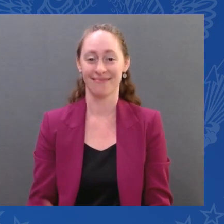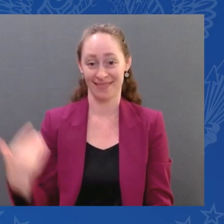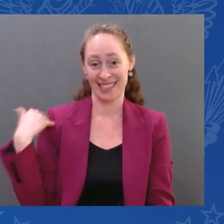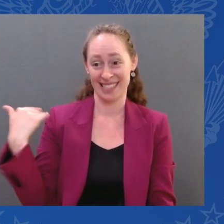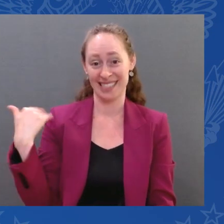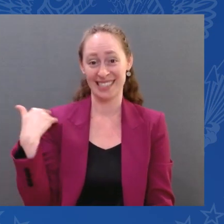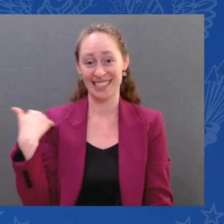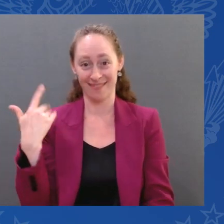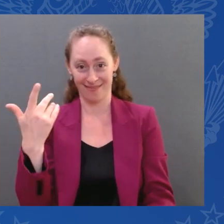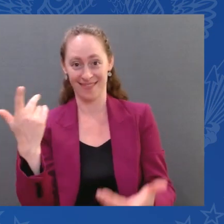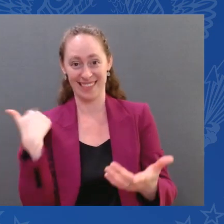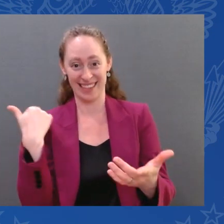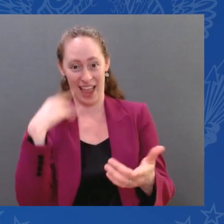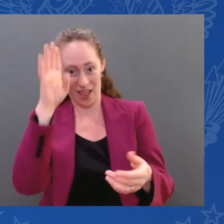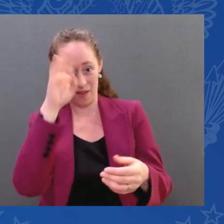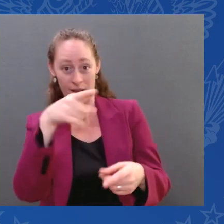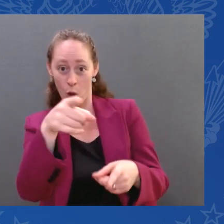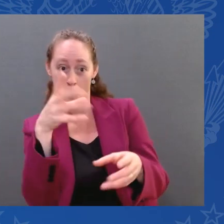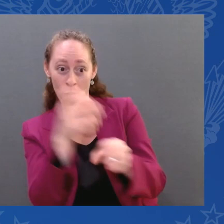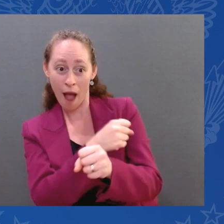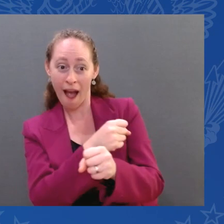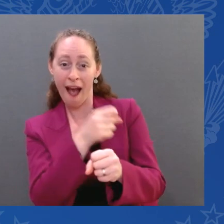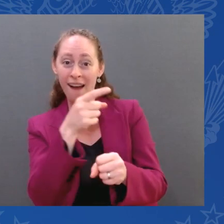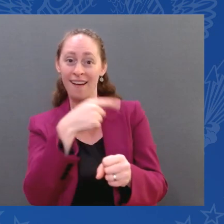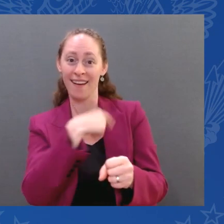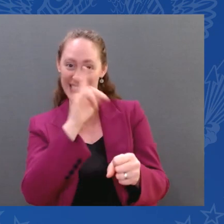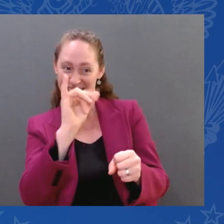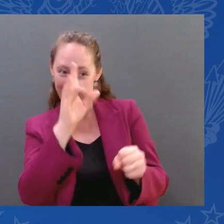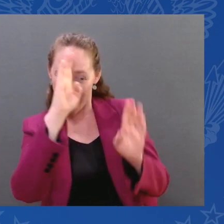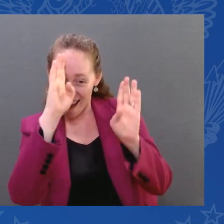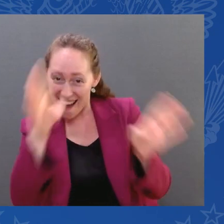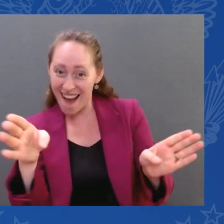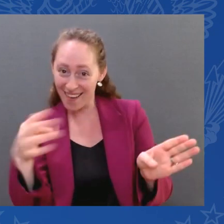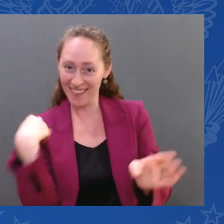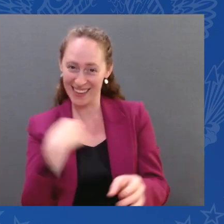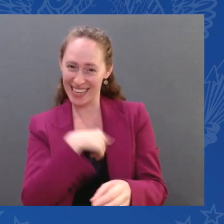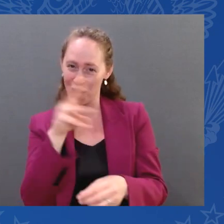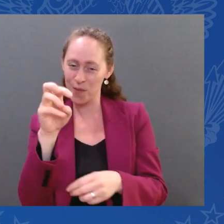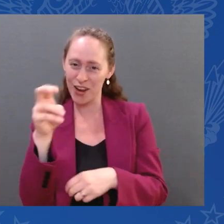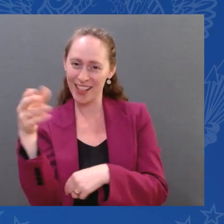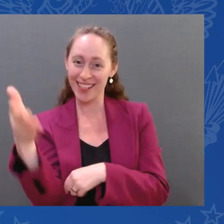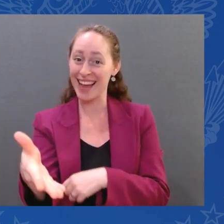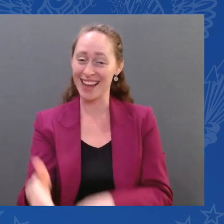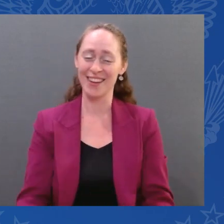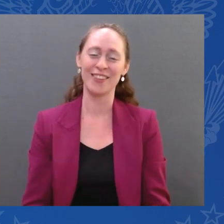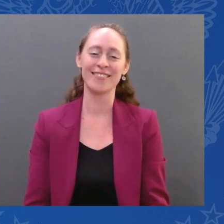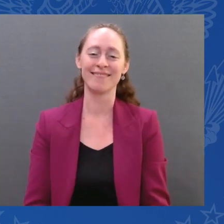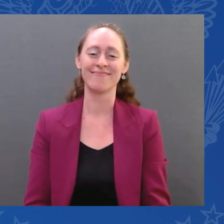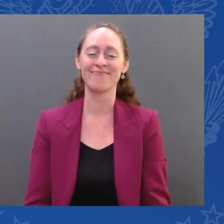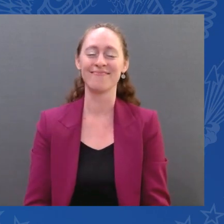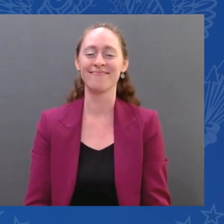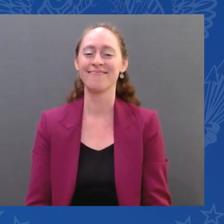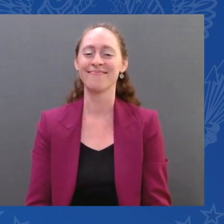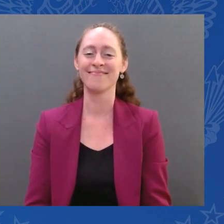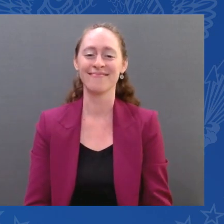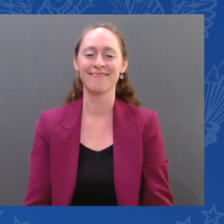So if she wins again, I hope I see her she'll say, I think I know that guy. Maybe it depends, it depends.